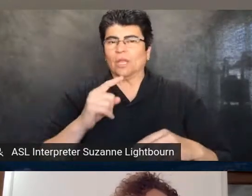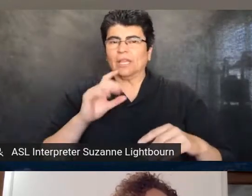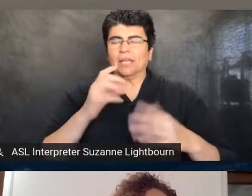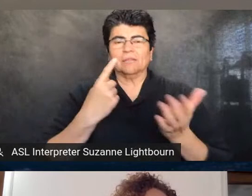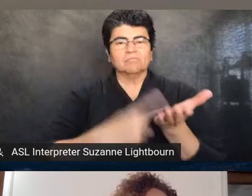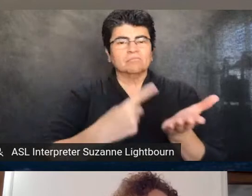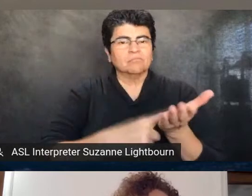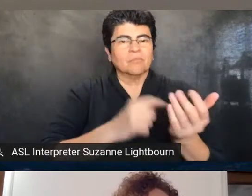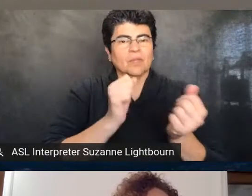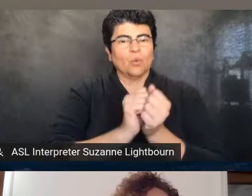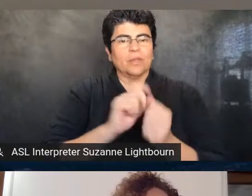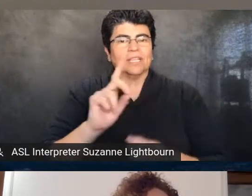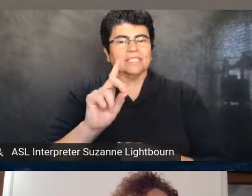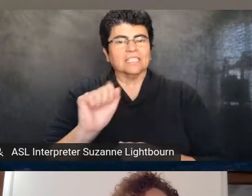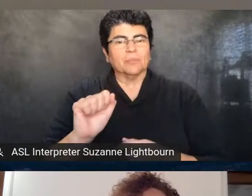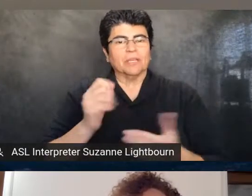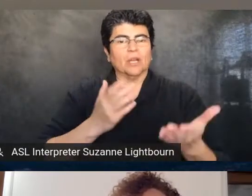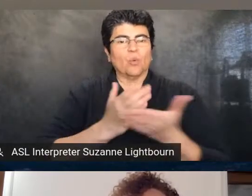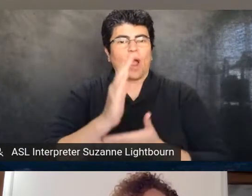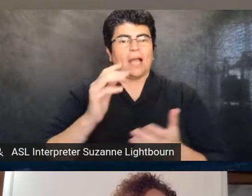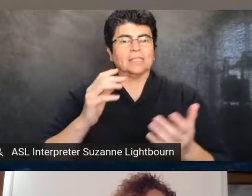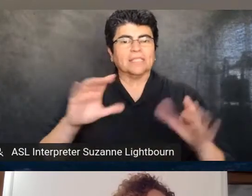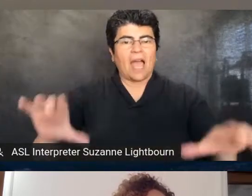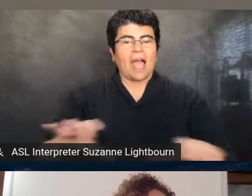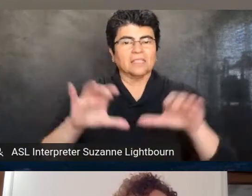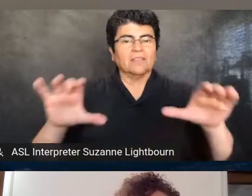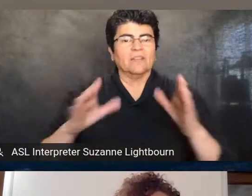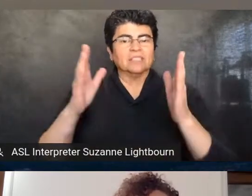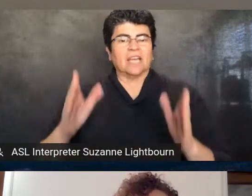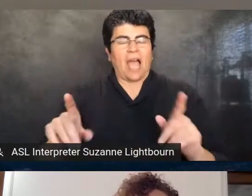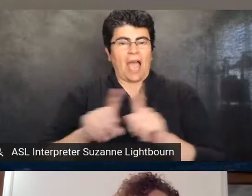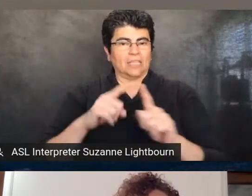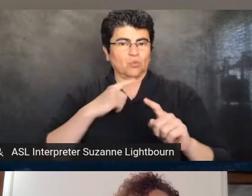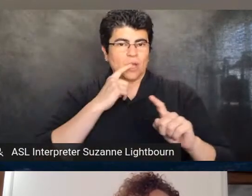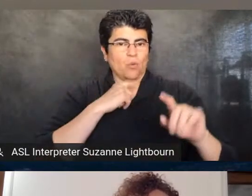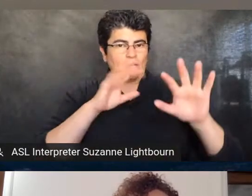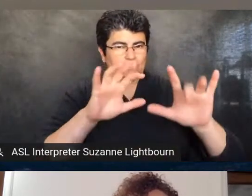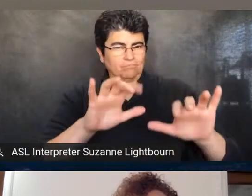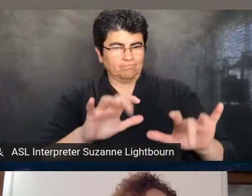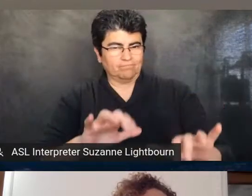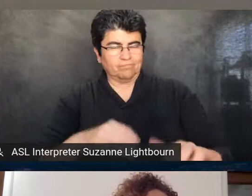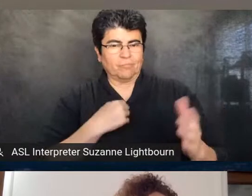disability rights activists as we were putting the inclusion rider together,